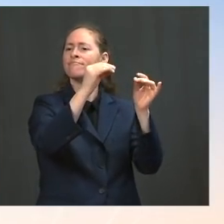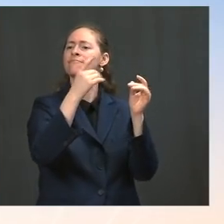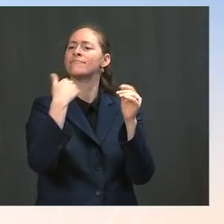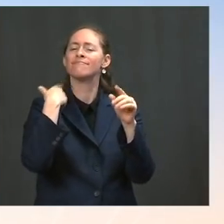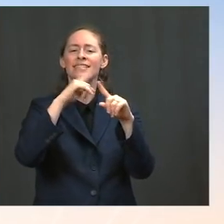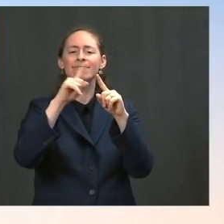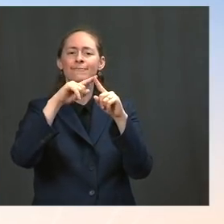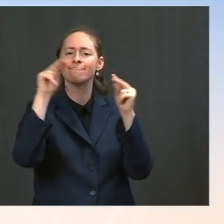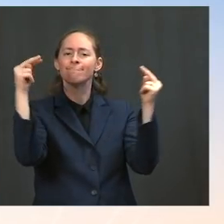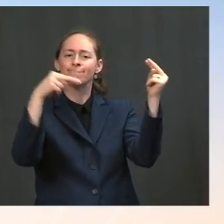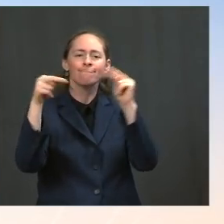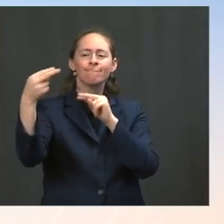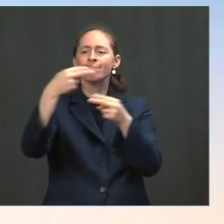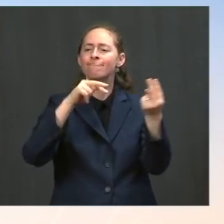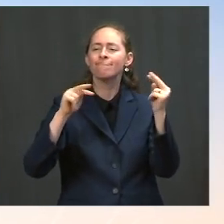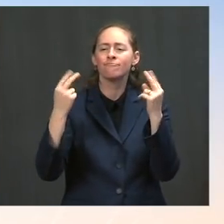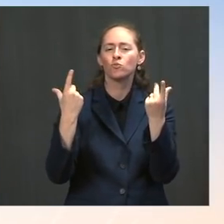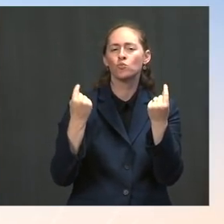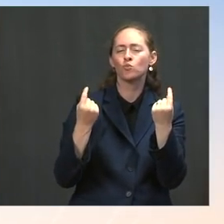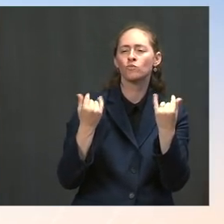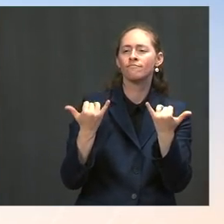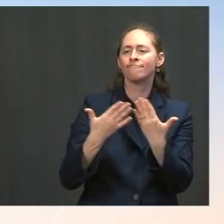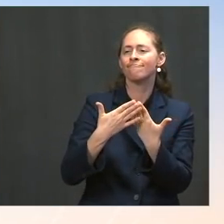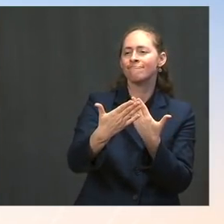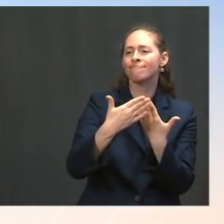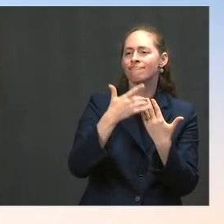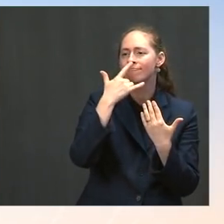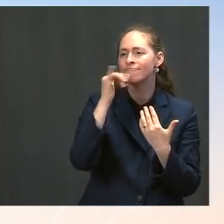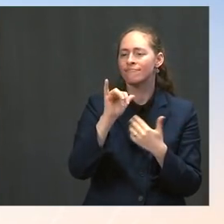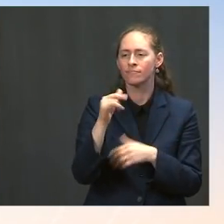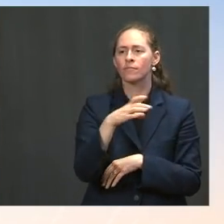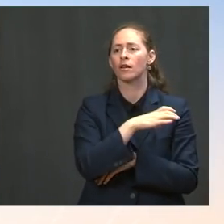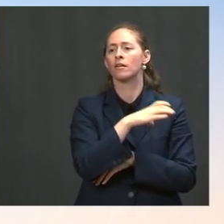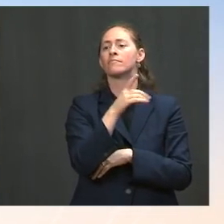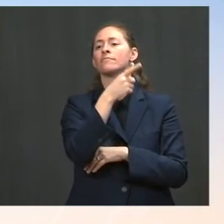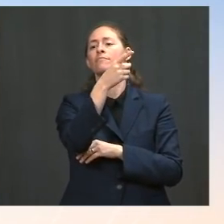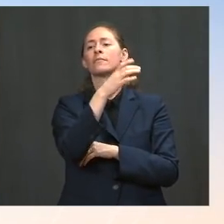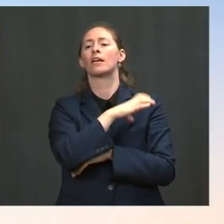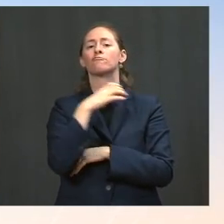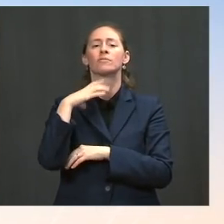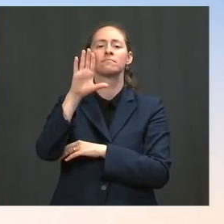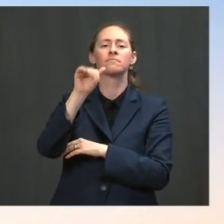And obviously, Congresswoman Bass and and Senator Booker and Senator Scott